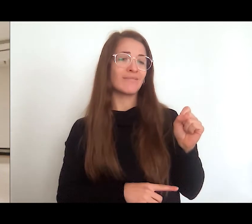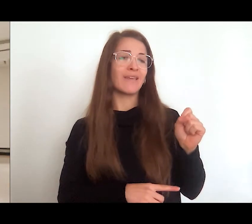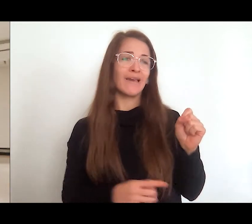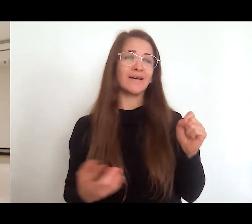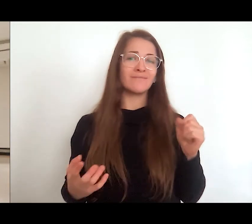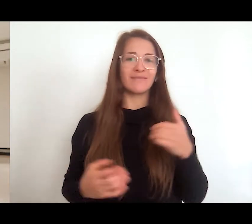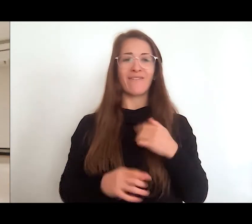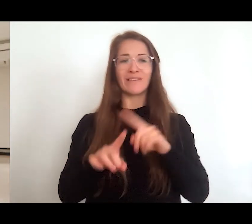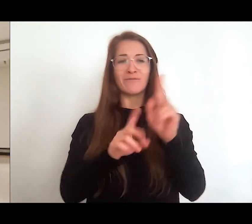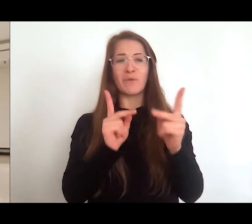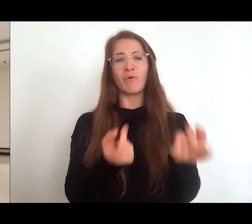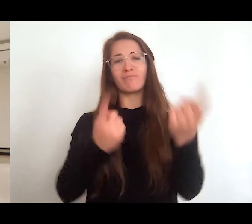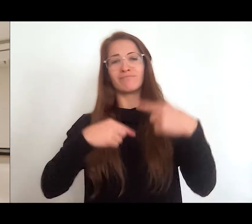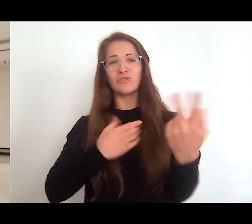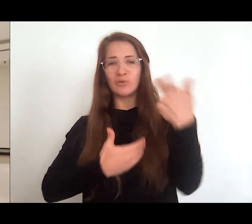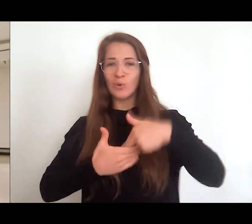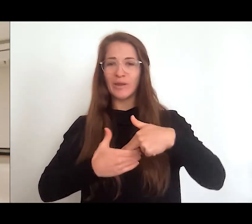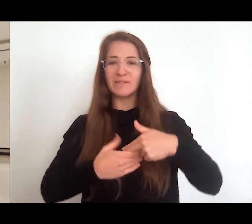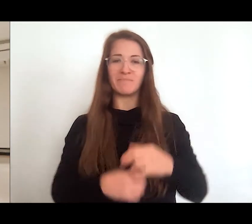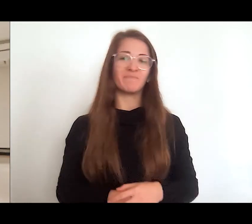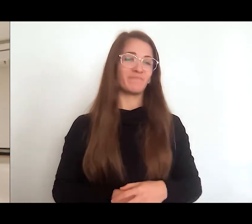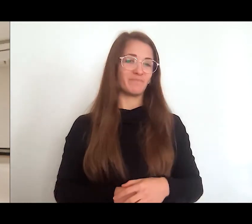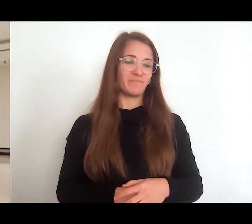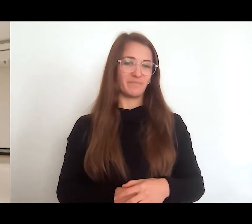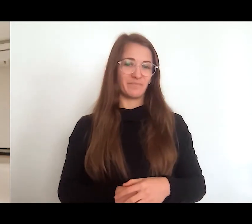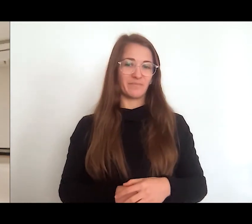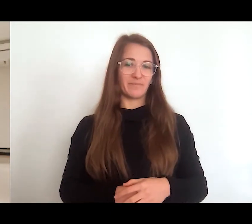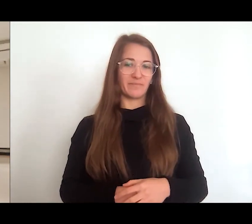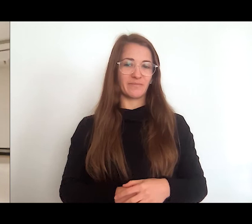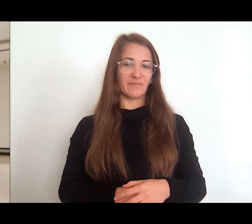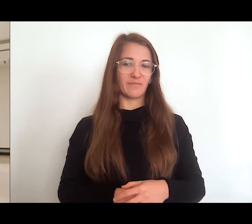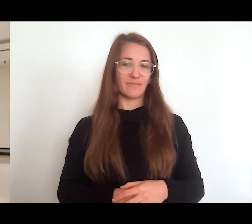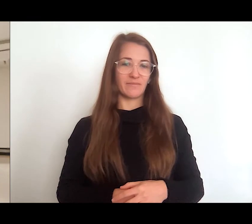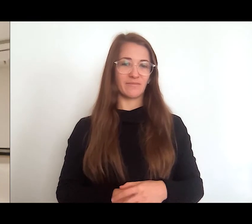ALL OF THESE THINGS WHEN YOU COME AND TALK TO US.